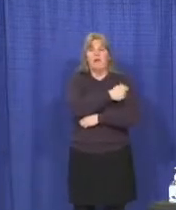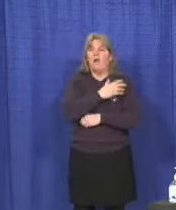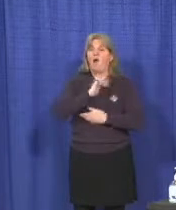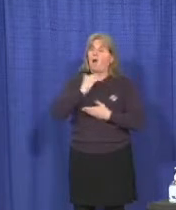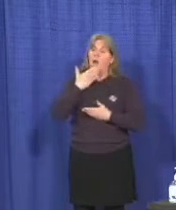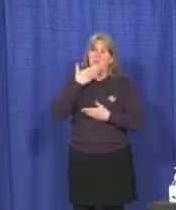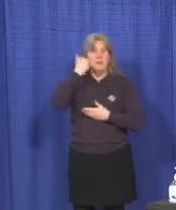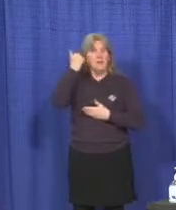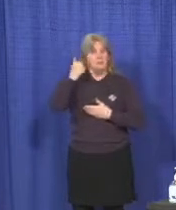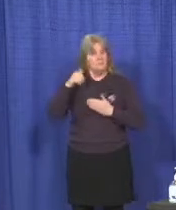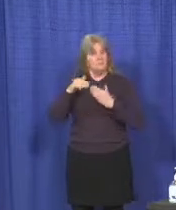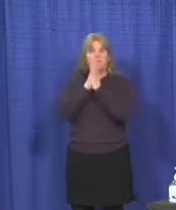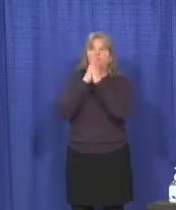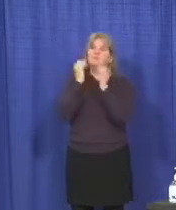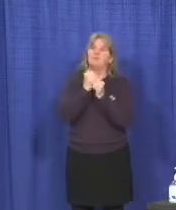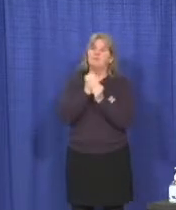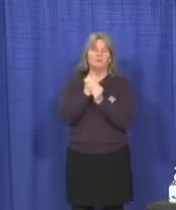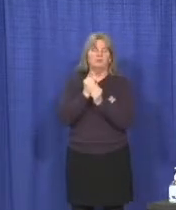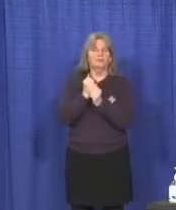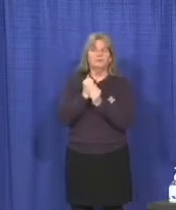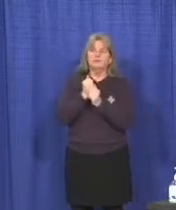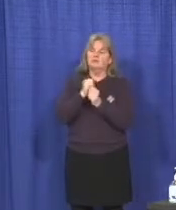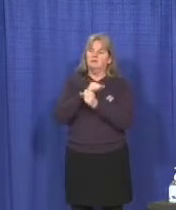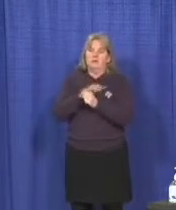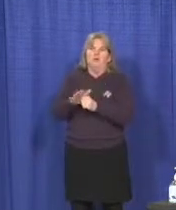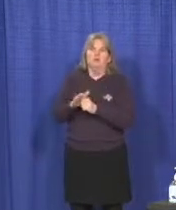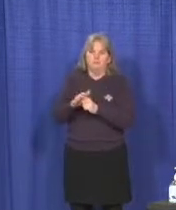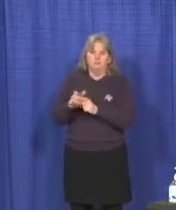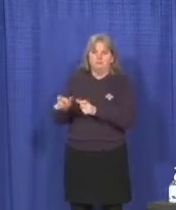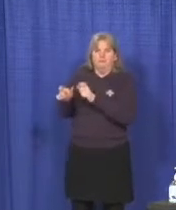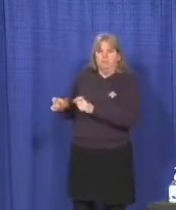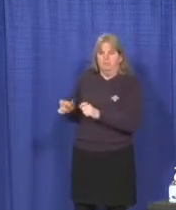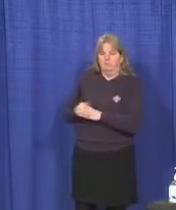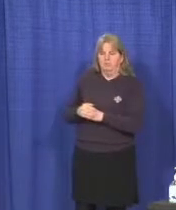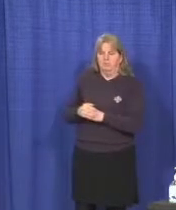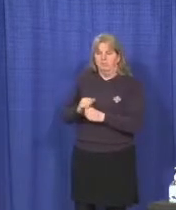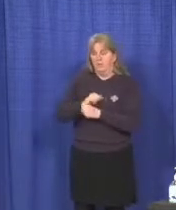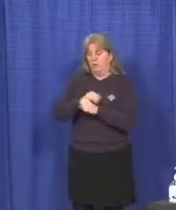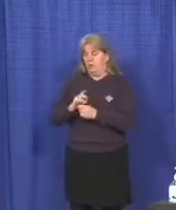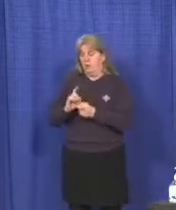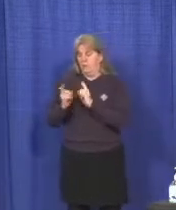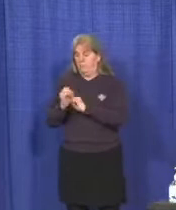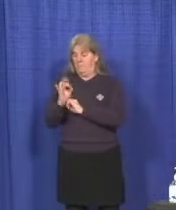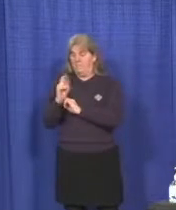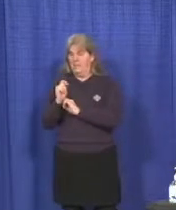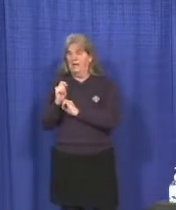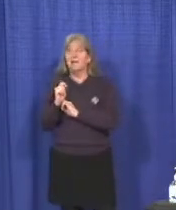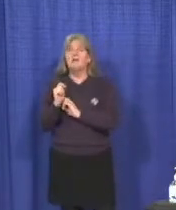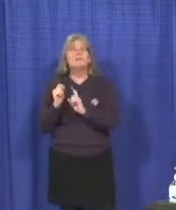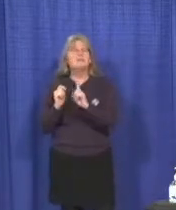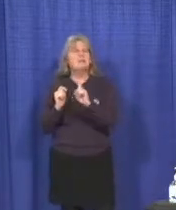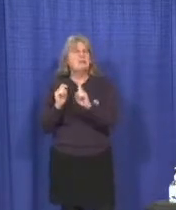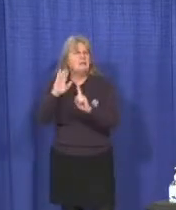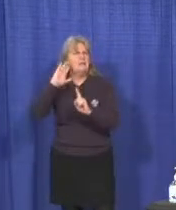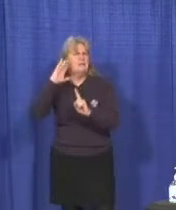best way out of this pandemic. The early evidence is that the